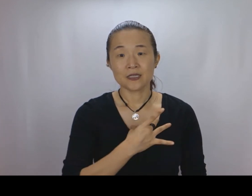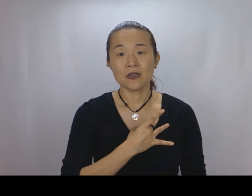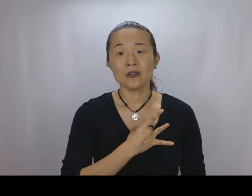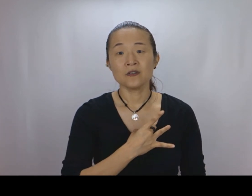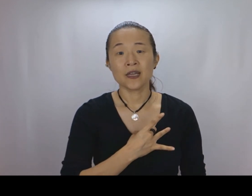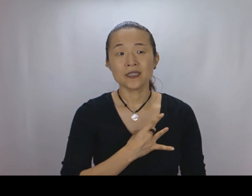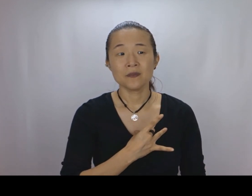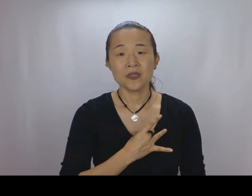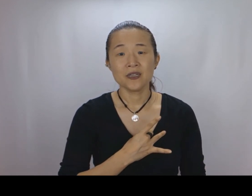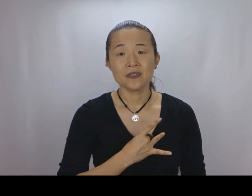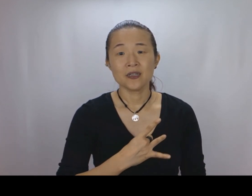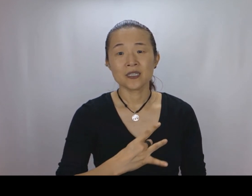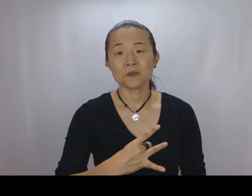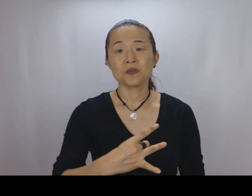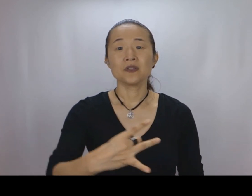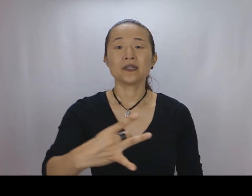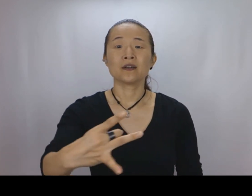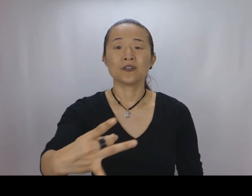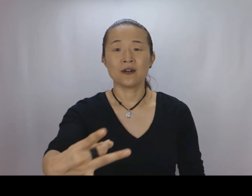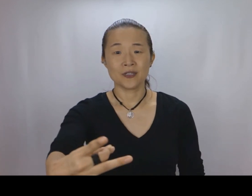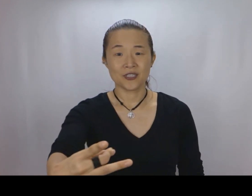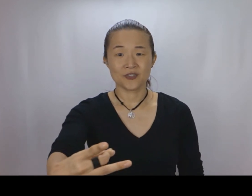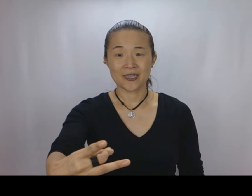It's you like something, it's pulling on your heart strings.